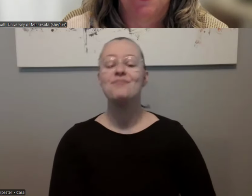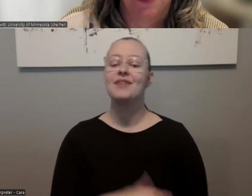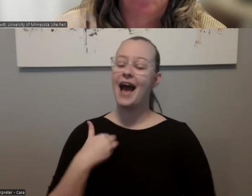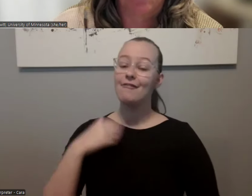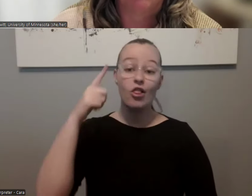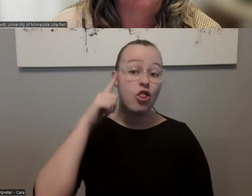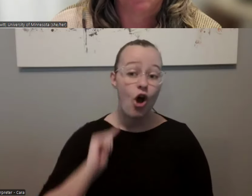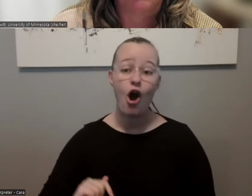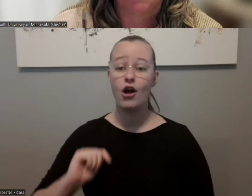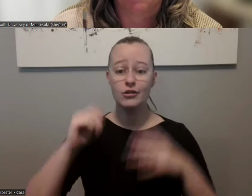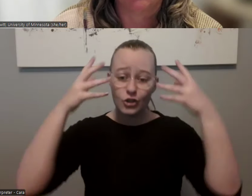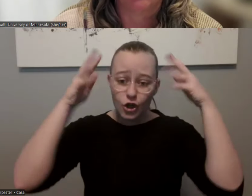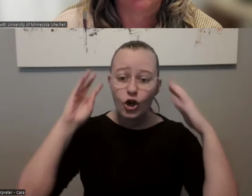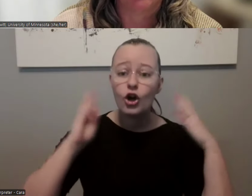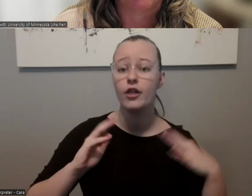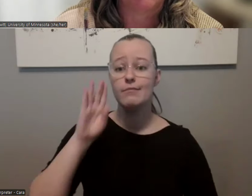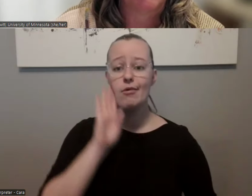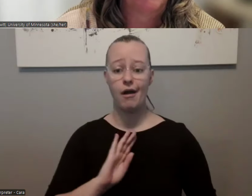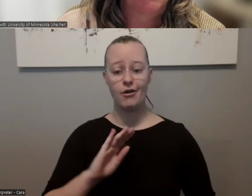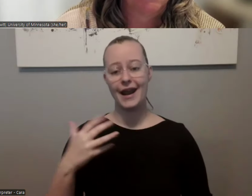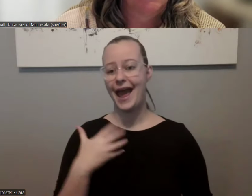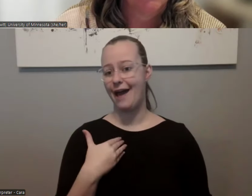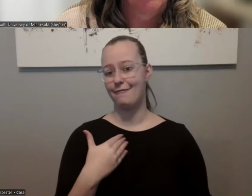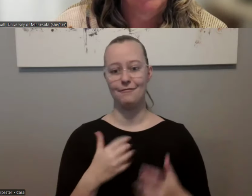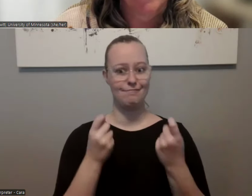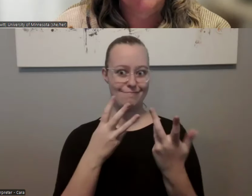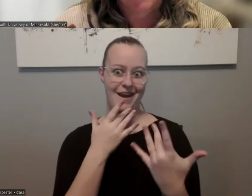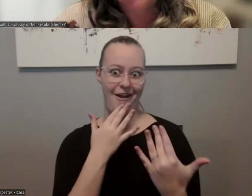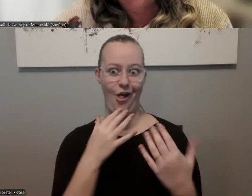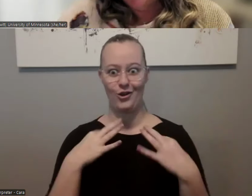curly hair and I'm wearing a multi colored shirt.